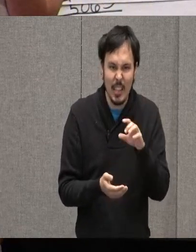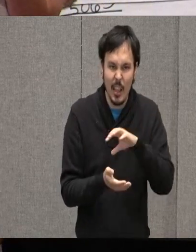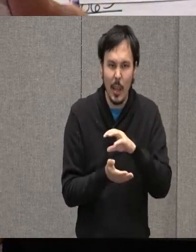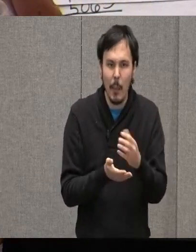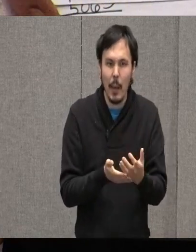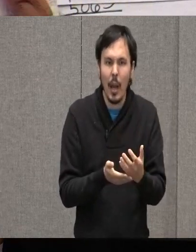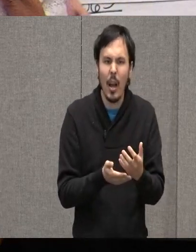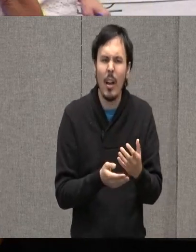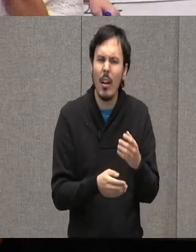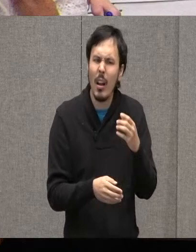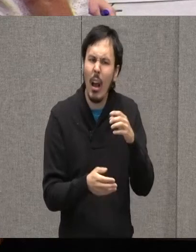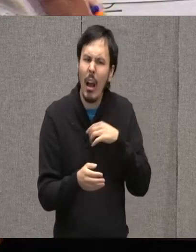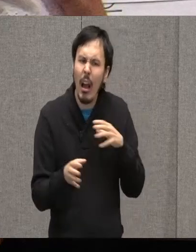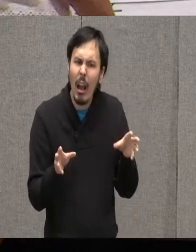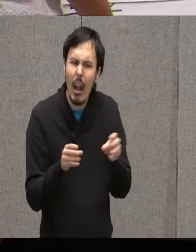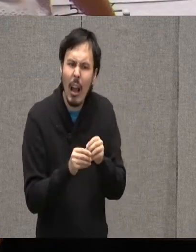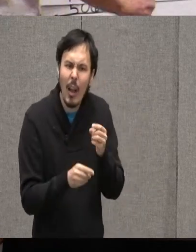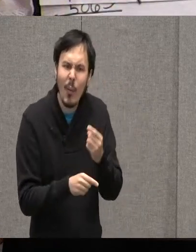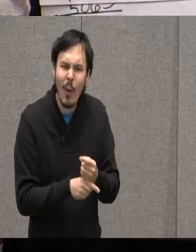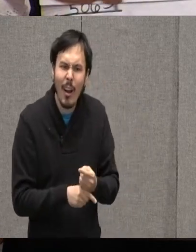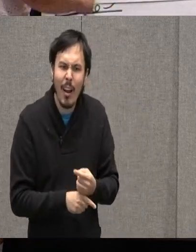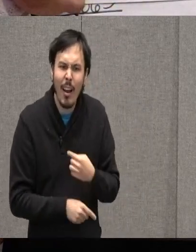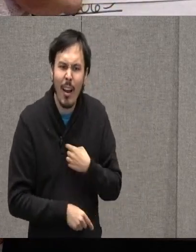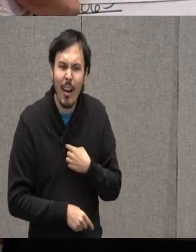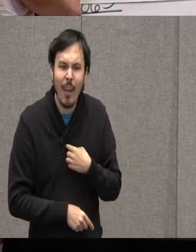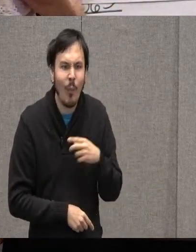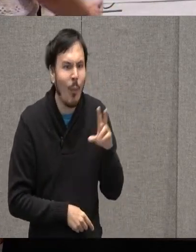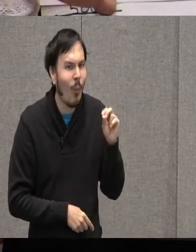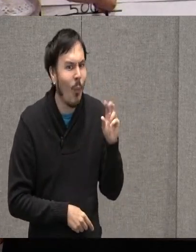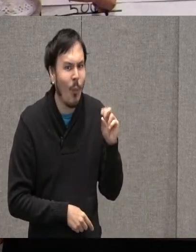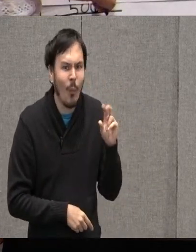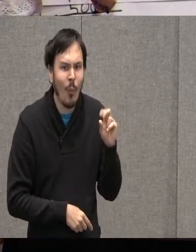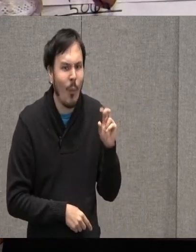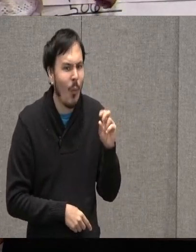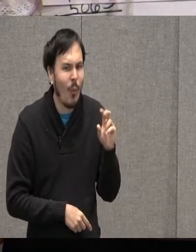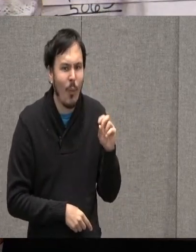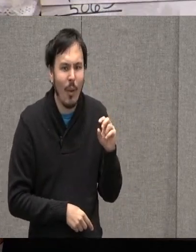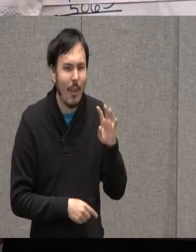No four plus five is nine, 10, 11, my apologies.